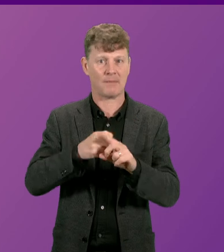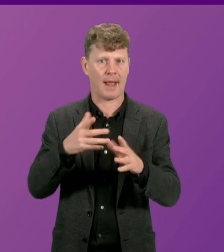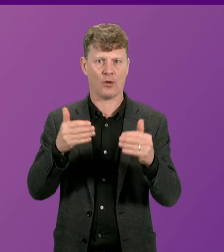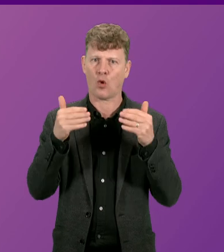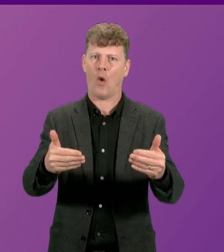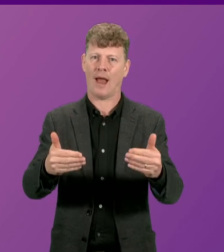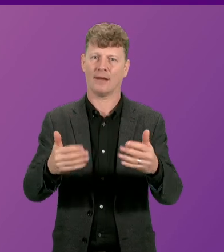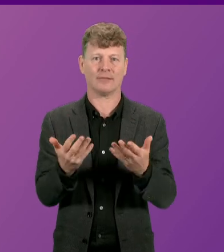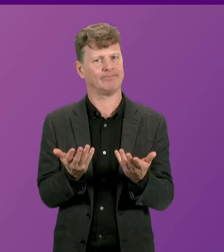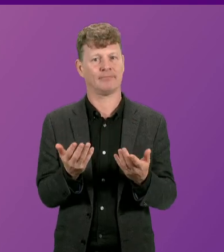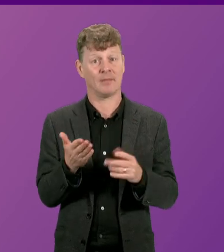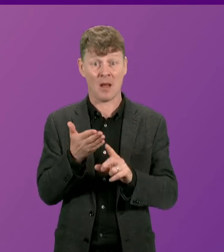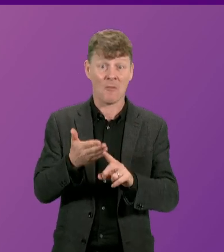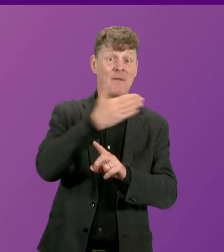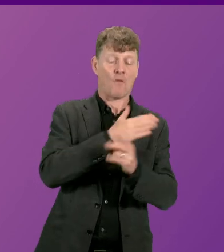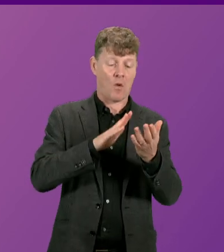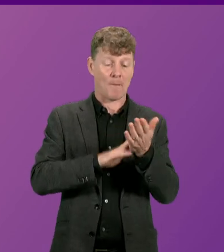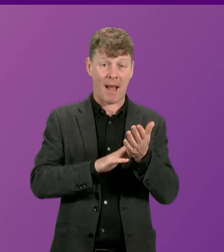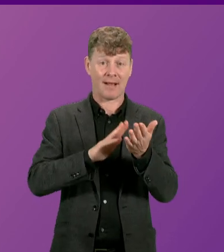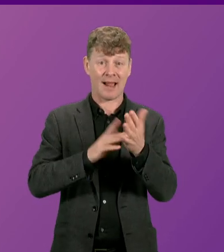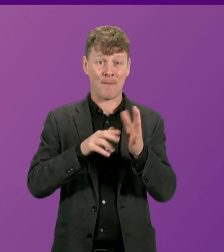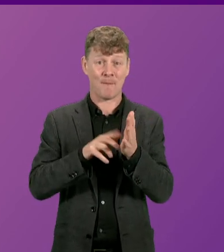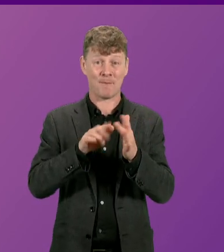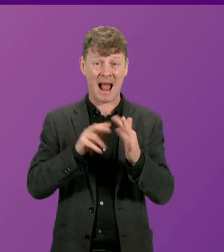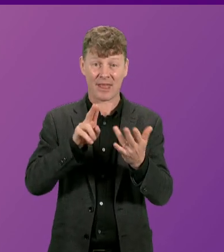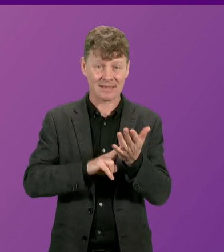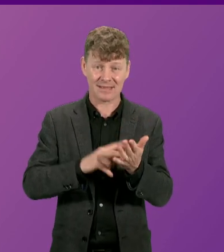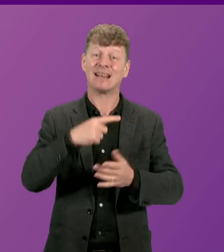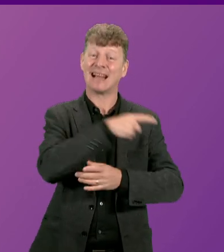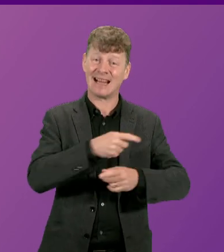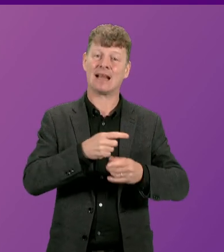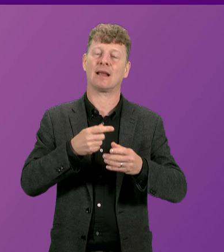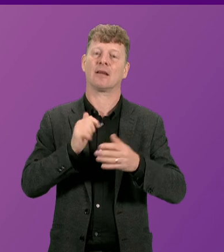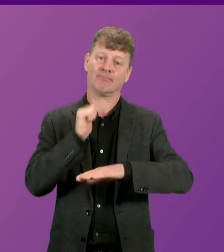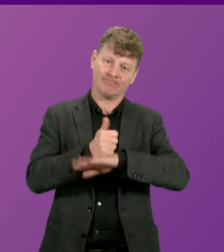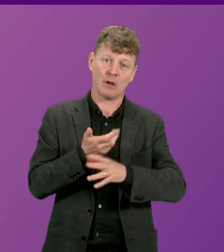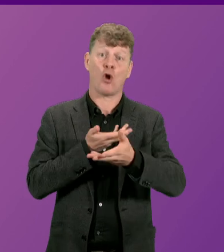Before that, Michael Matheson lodged a consultation on a presumption against